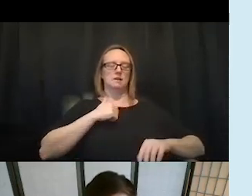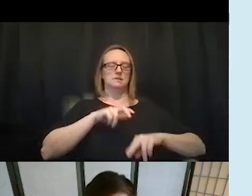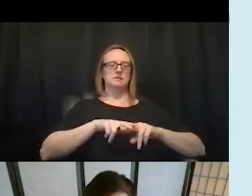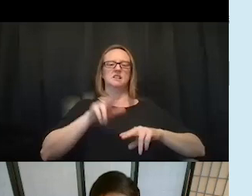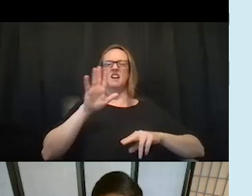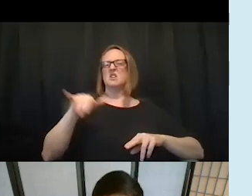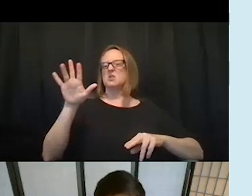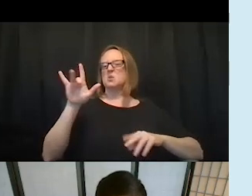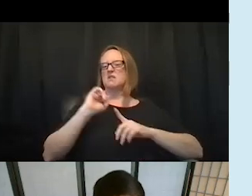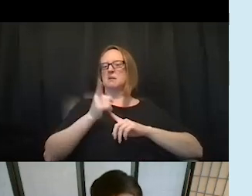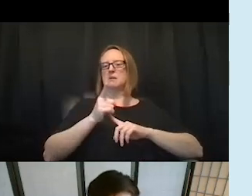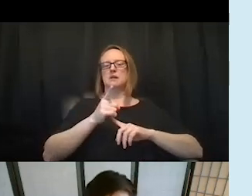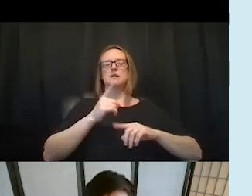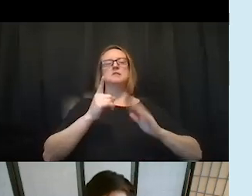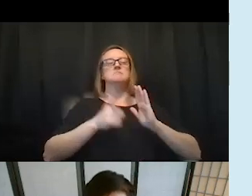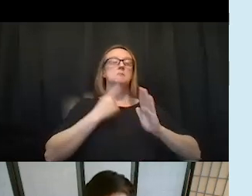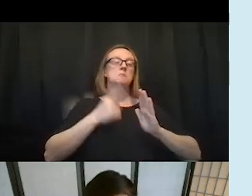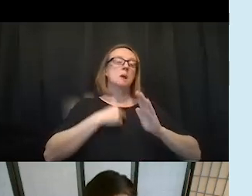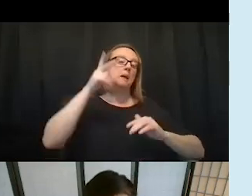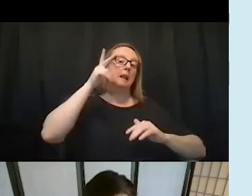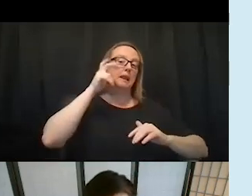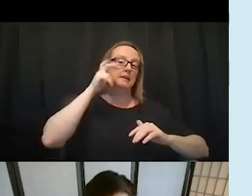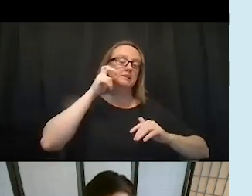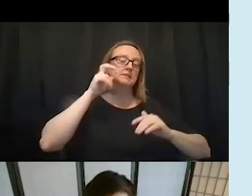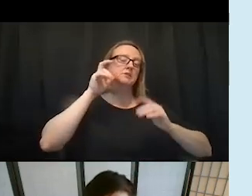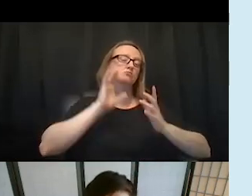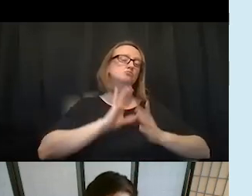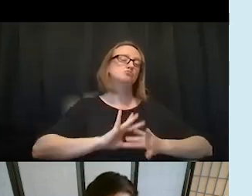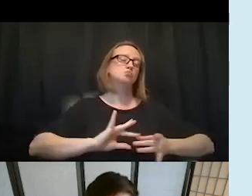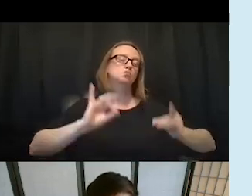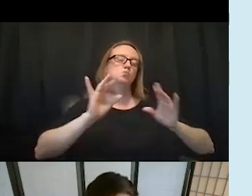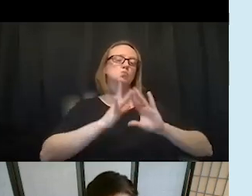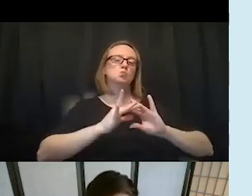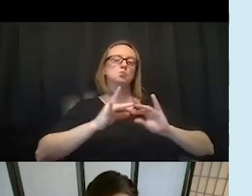and sometimes I listen to guided meditations other times I just do a silent meditation and I'm trying